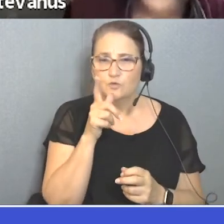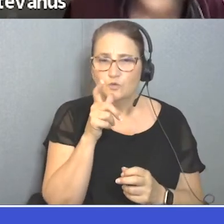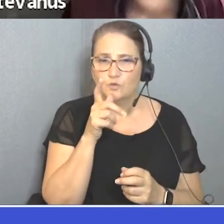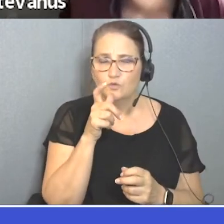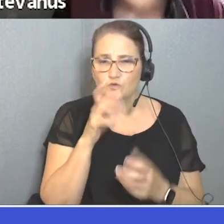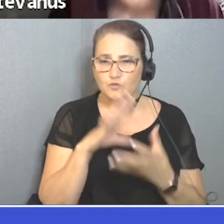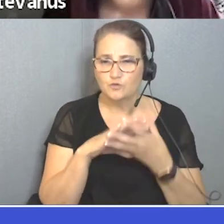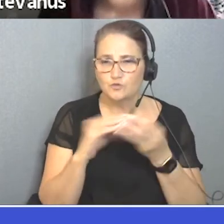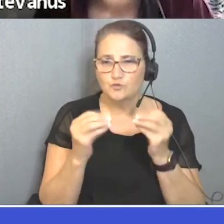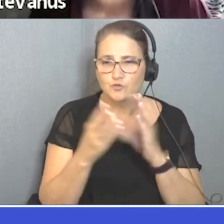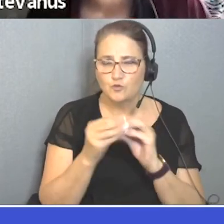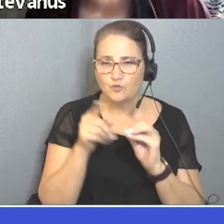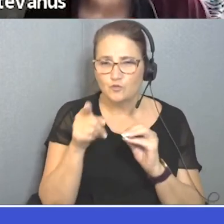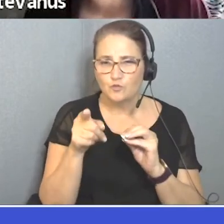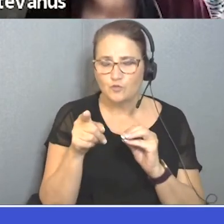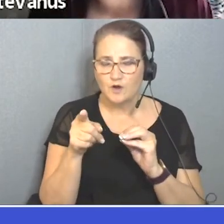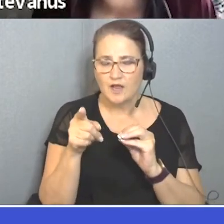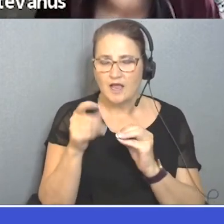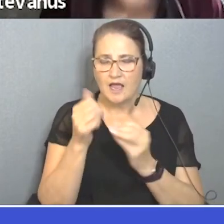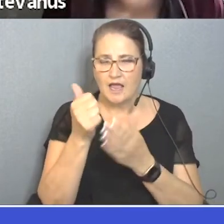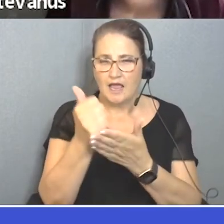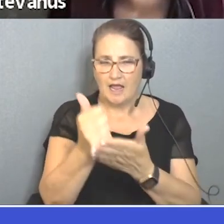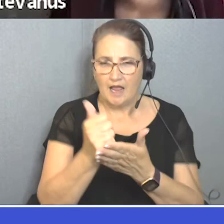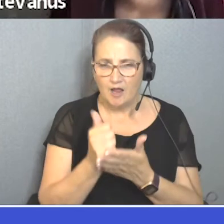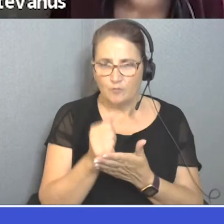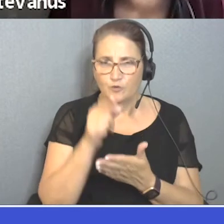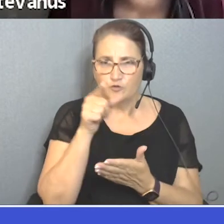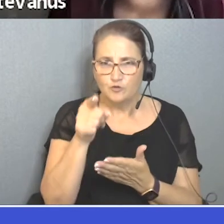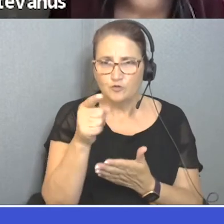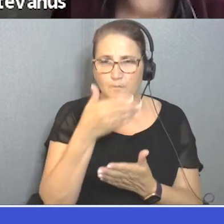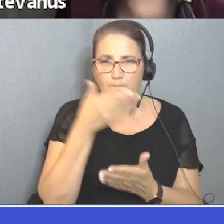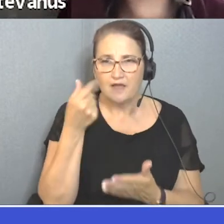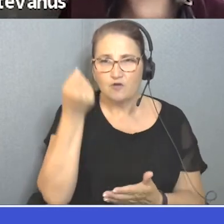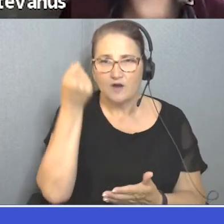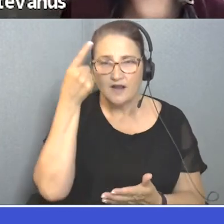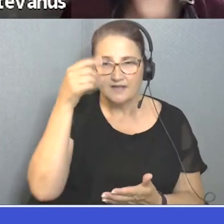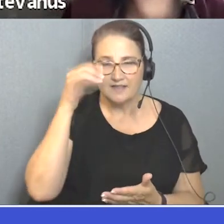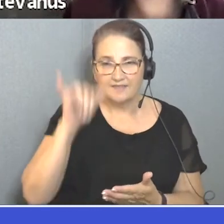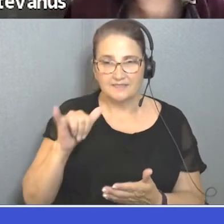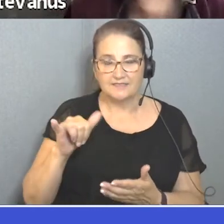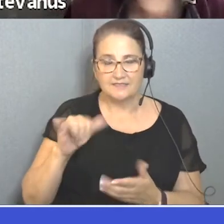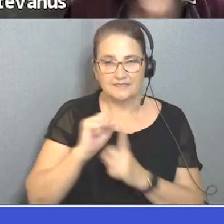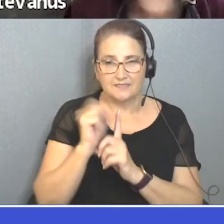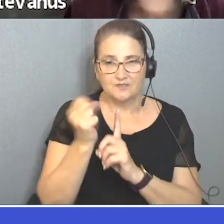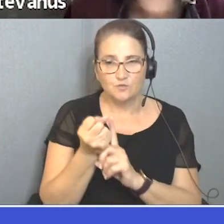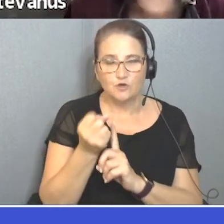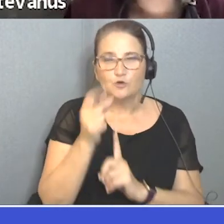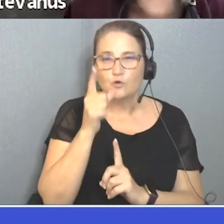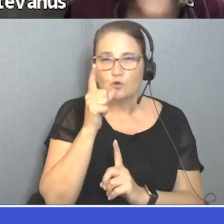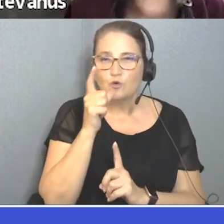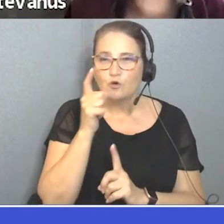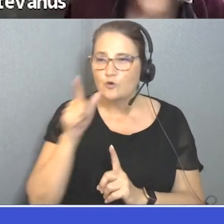want to listen to? Whose story will better -- will help you better understand the current